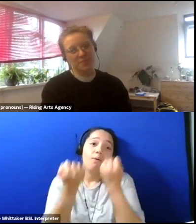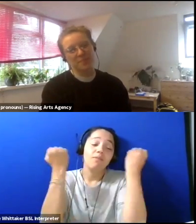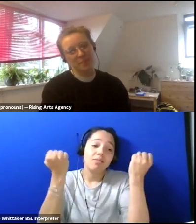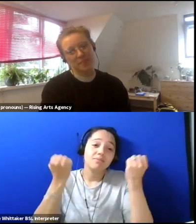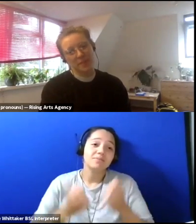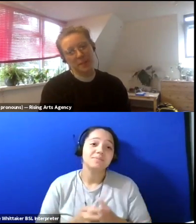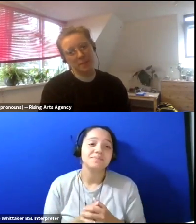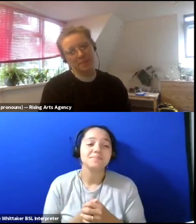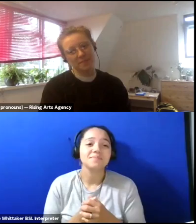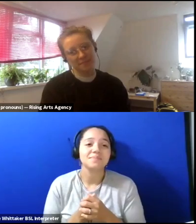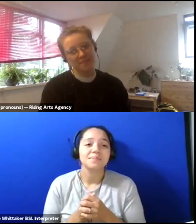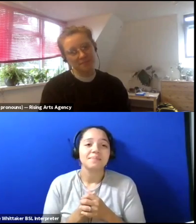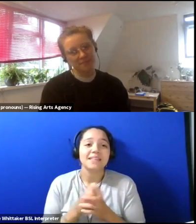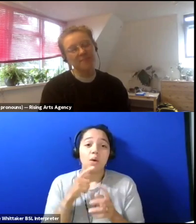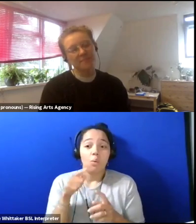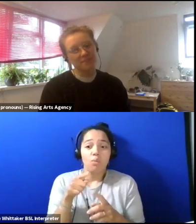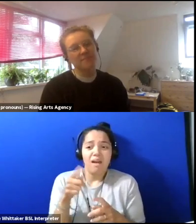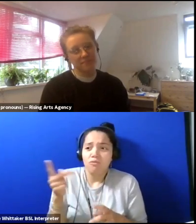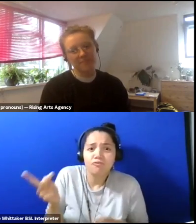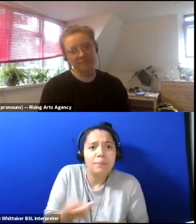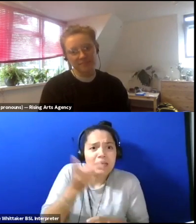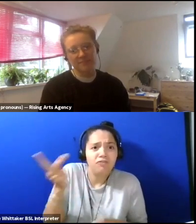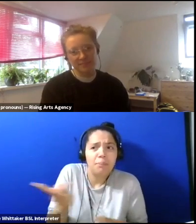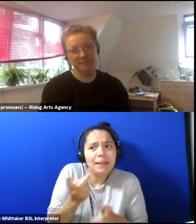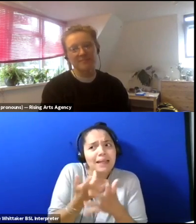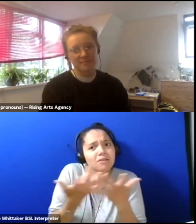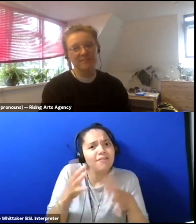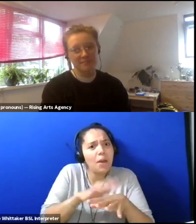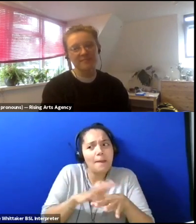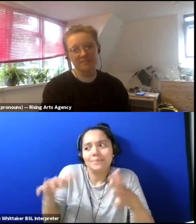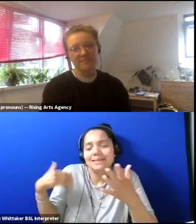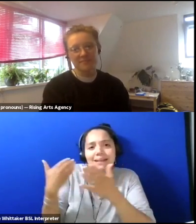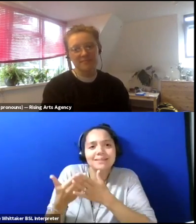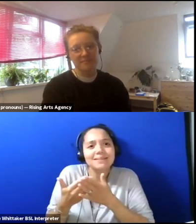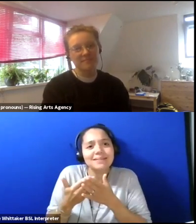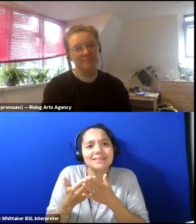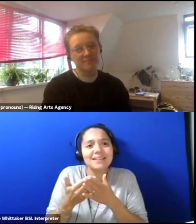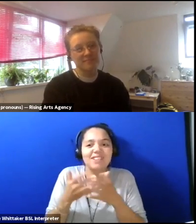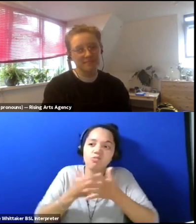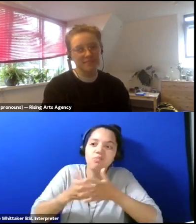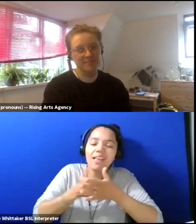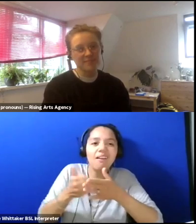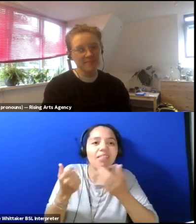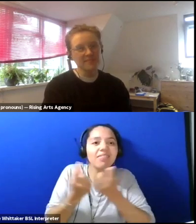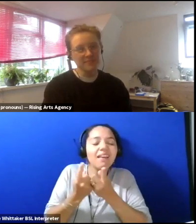And we've repeated that quite a number of times since; it's a very regular thing that we do.